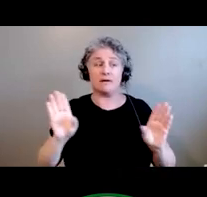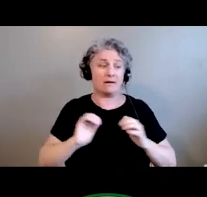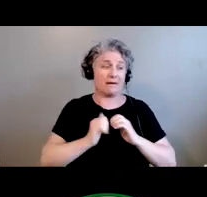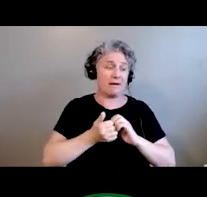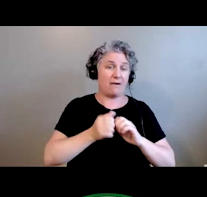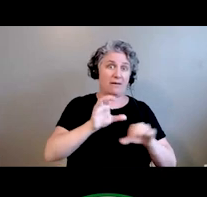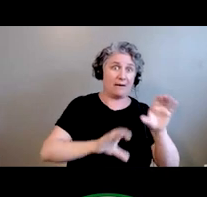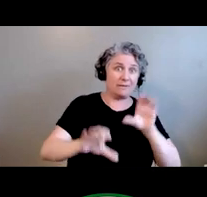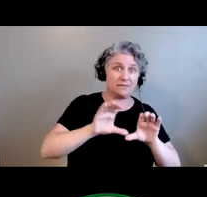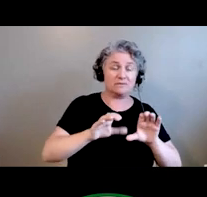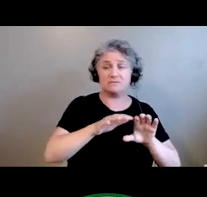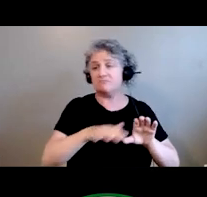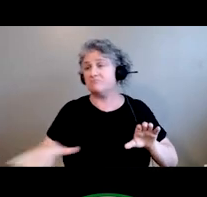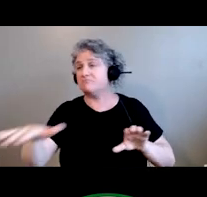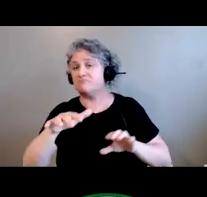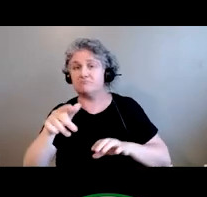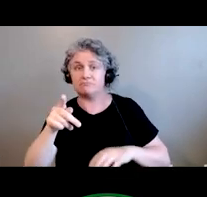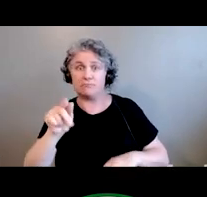That are in those parks.